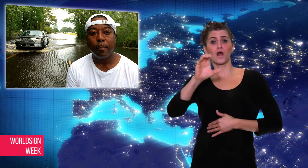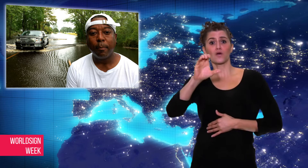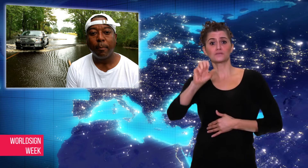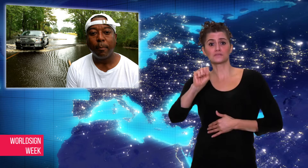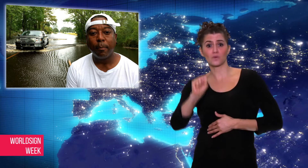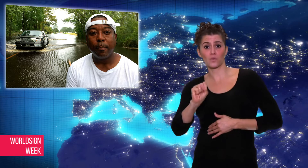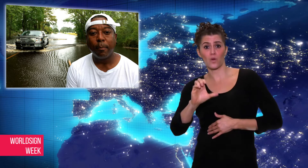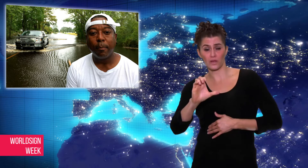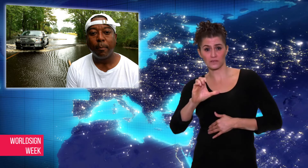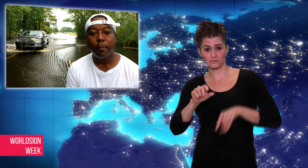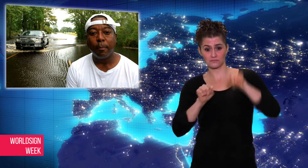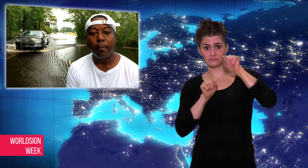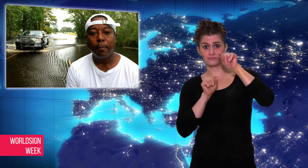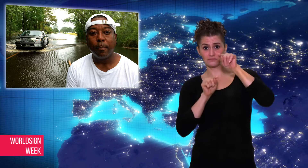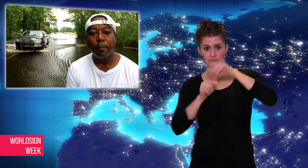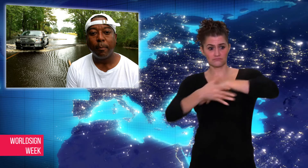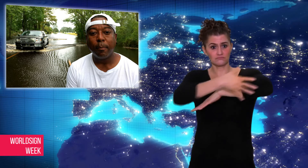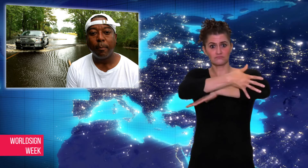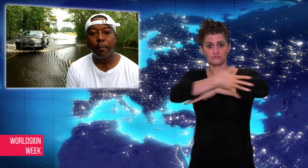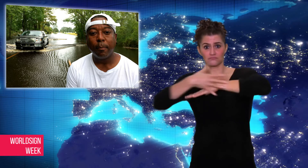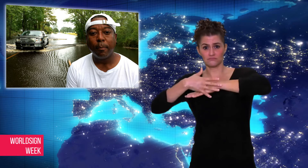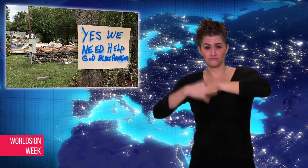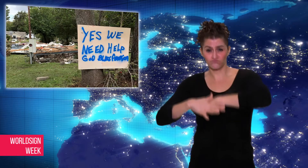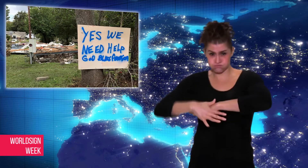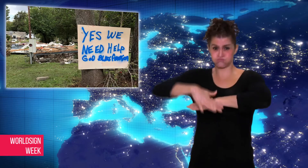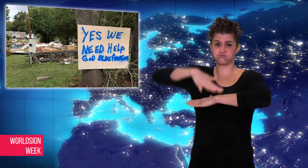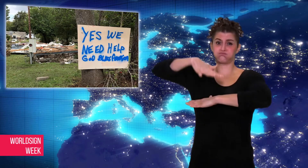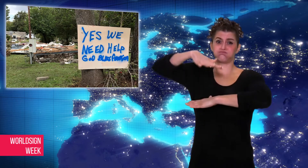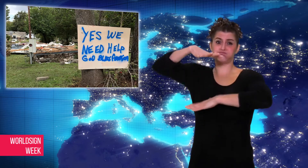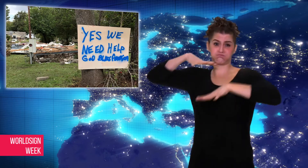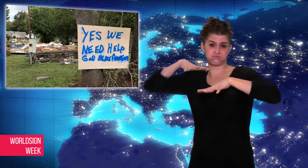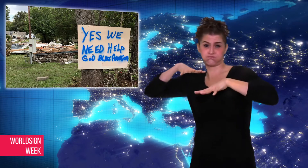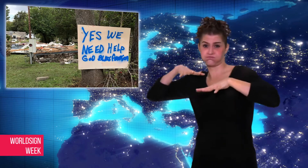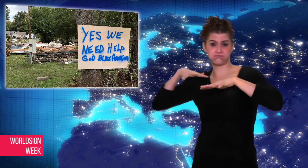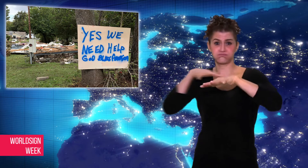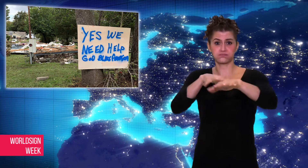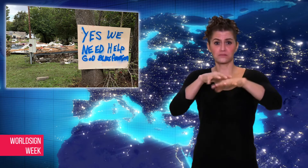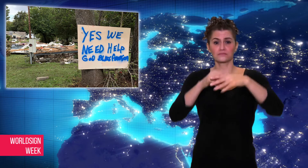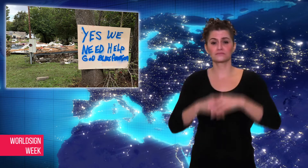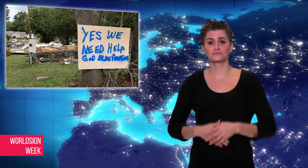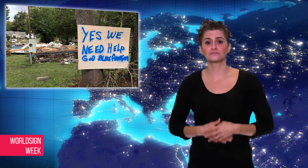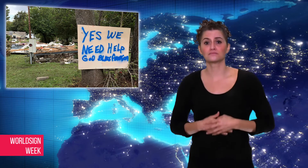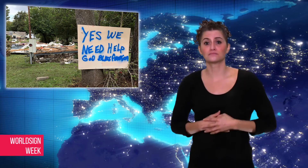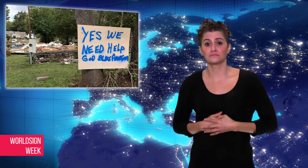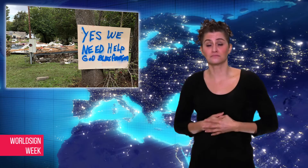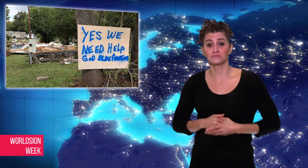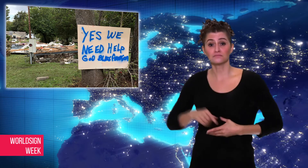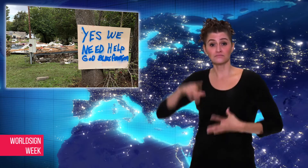Category 1 storm, but its large size